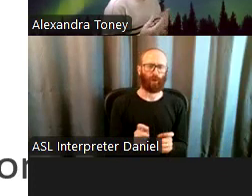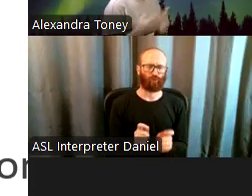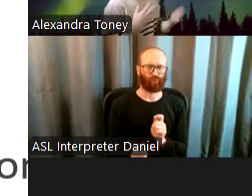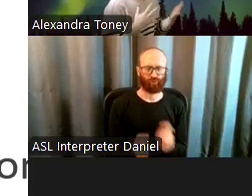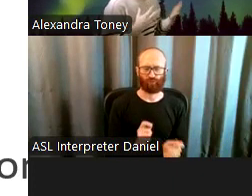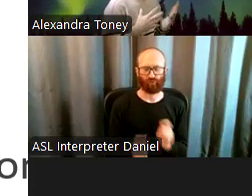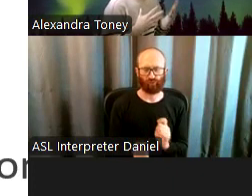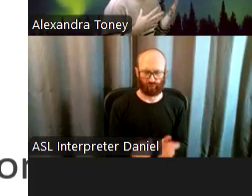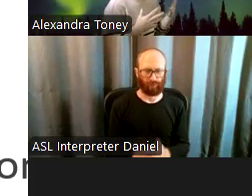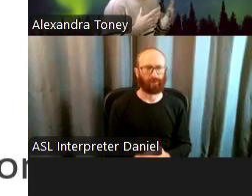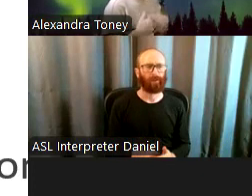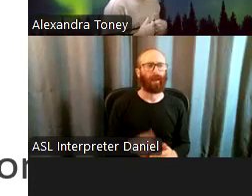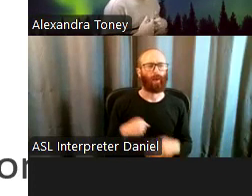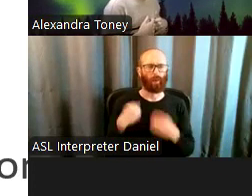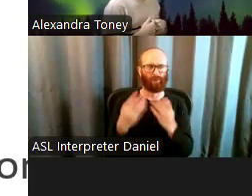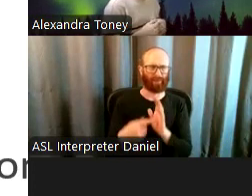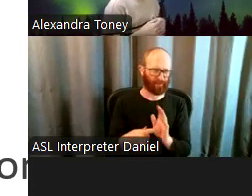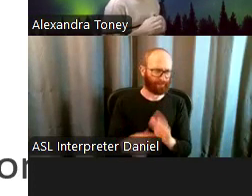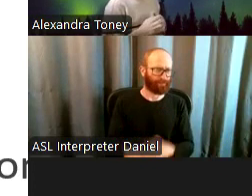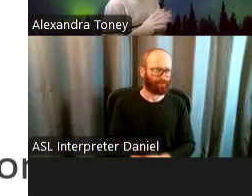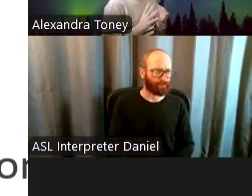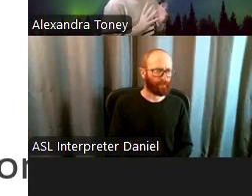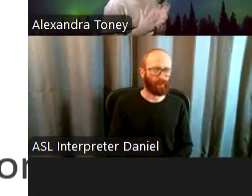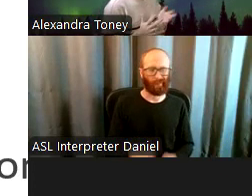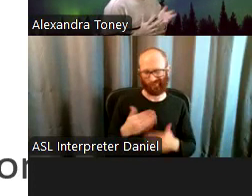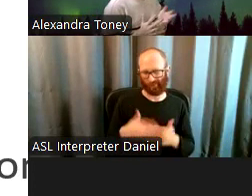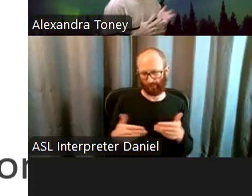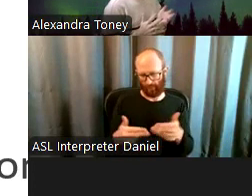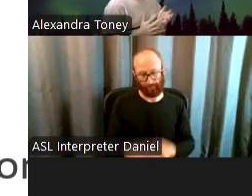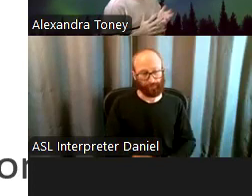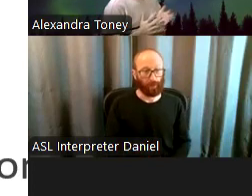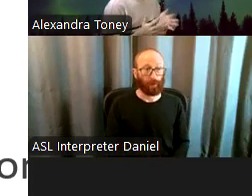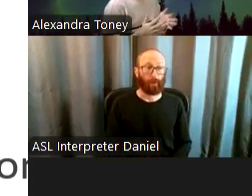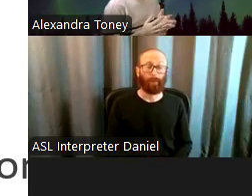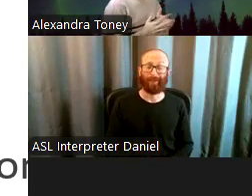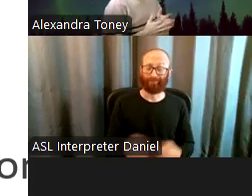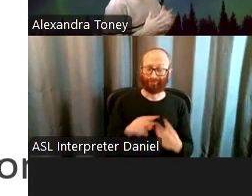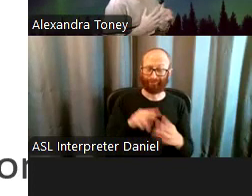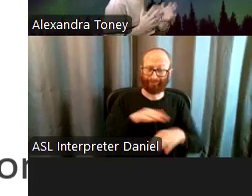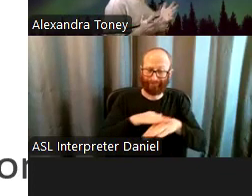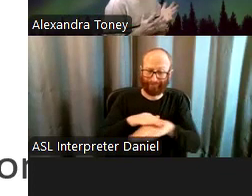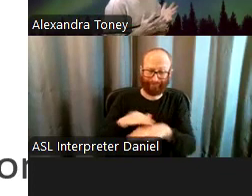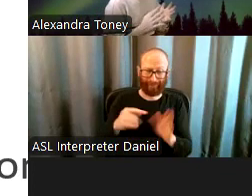I'll provide some examples of that, but two high level examples are, so you know we talked about